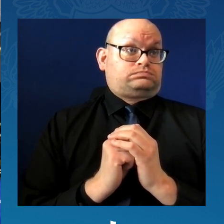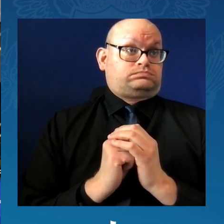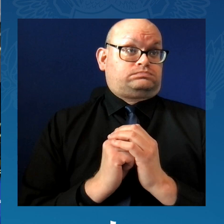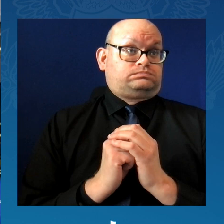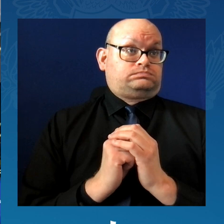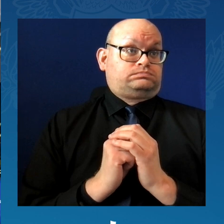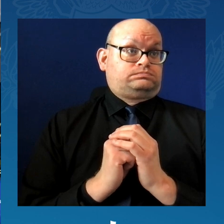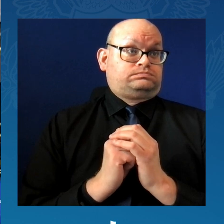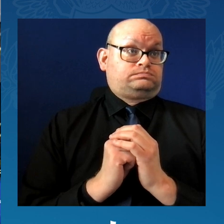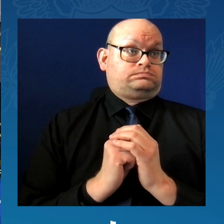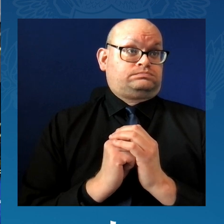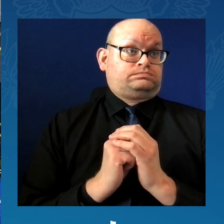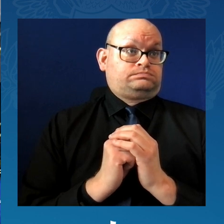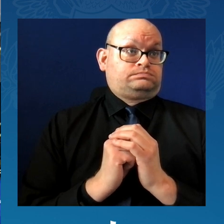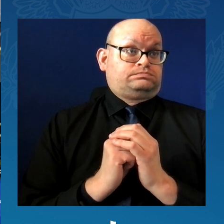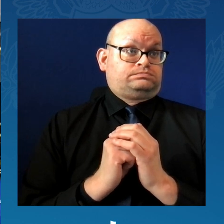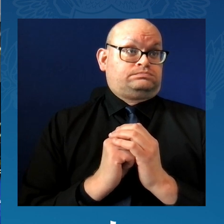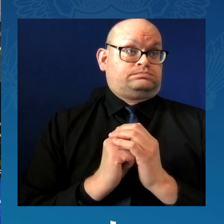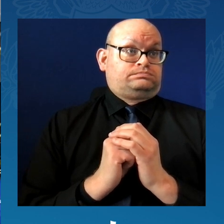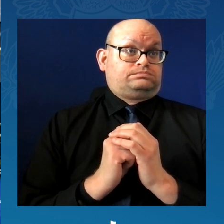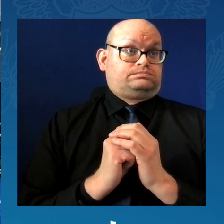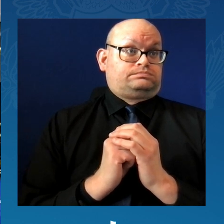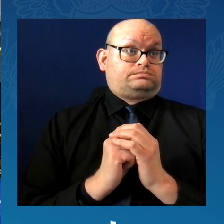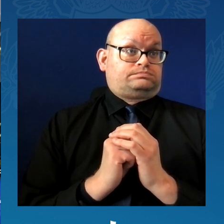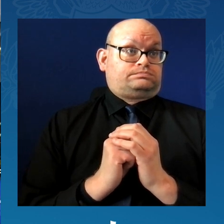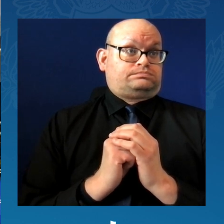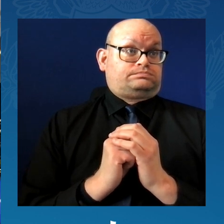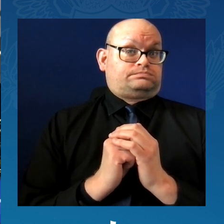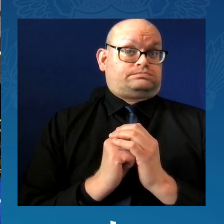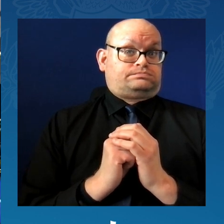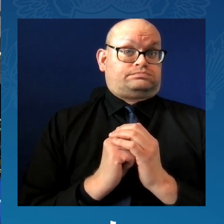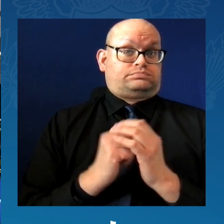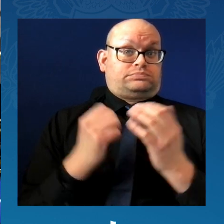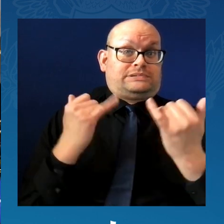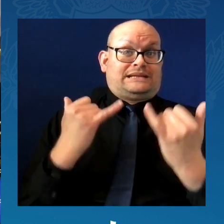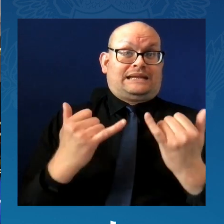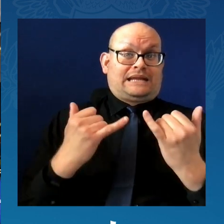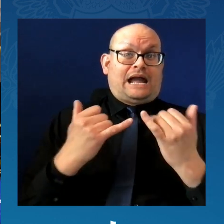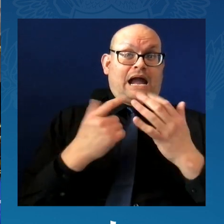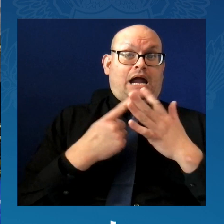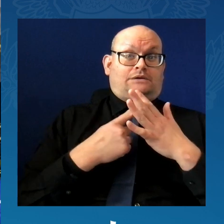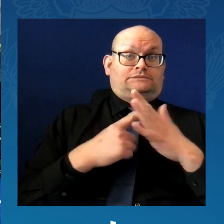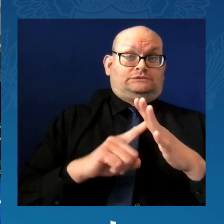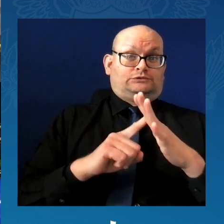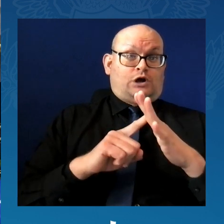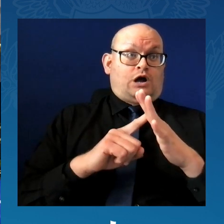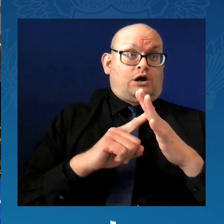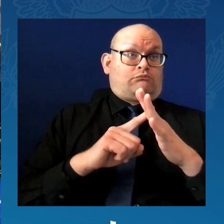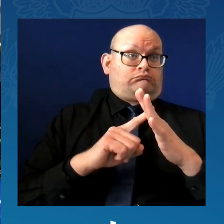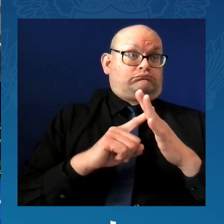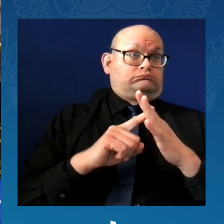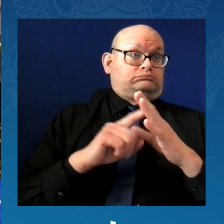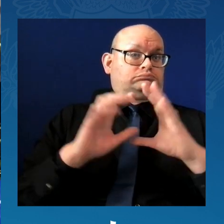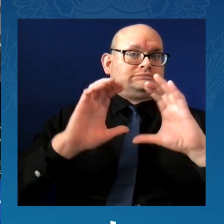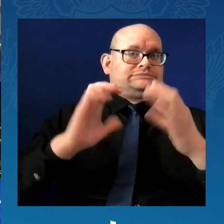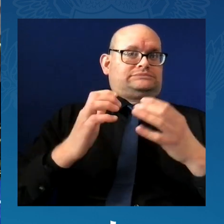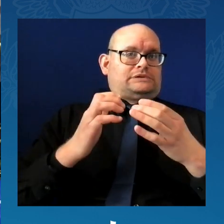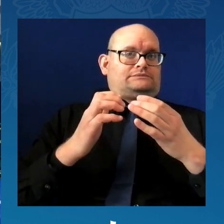So we're going to start with session one. And at our last meeting, as I mentioned, we focused on three priorities